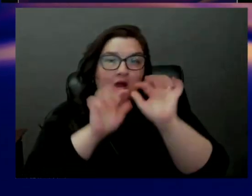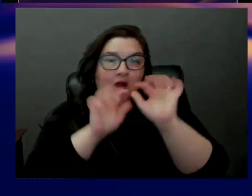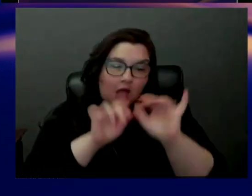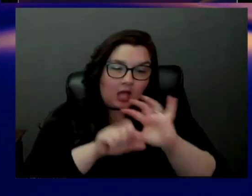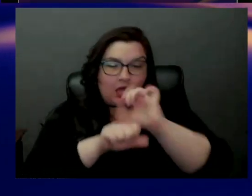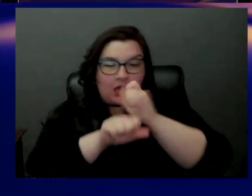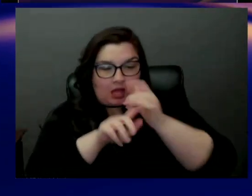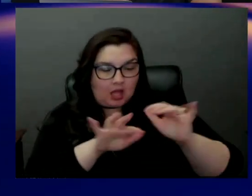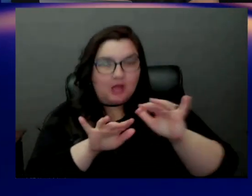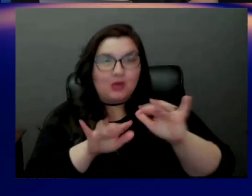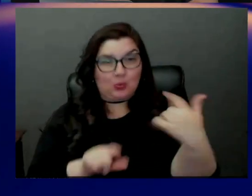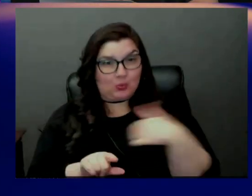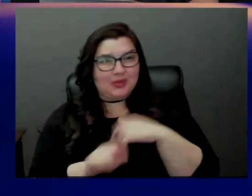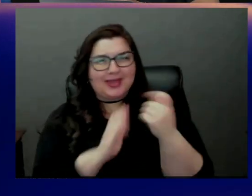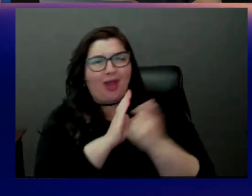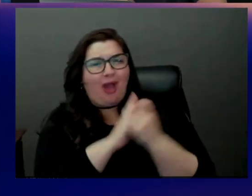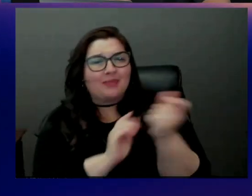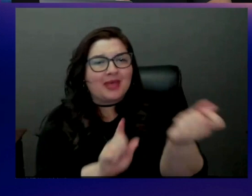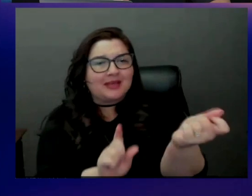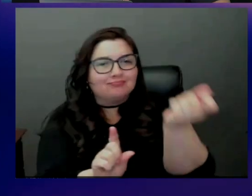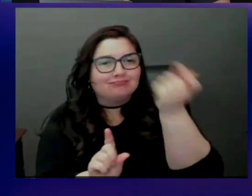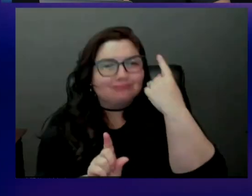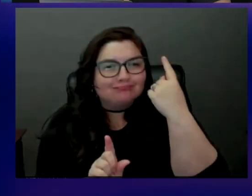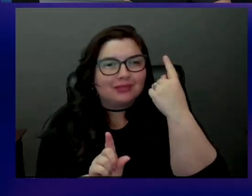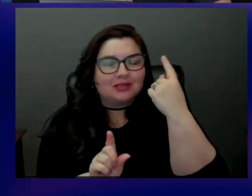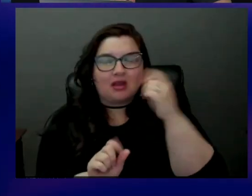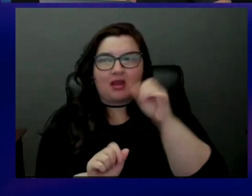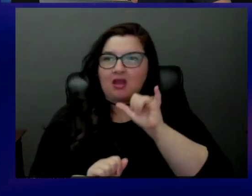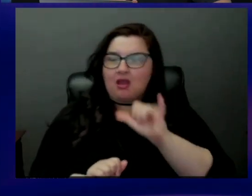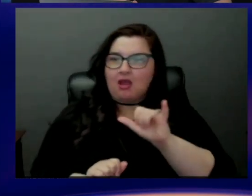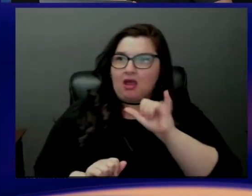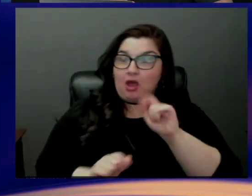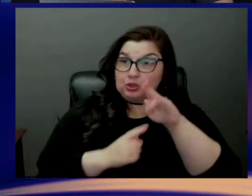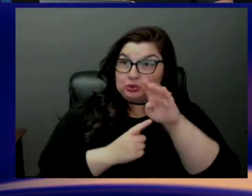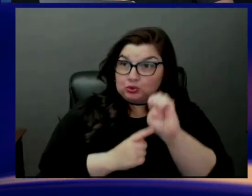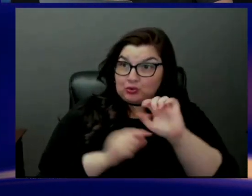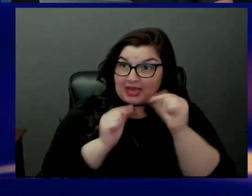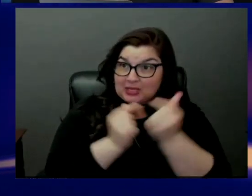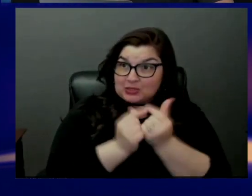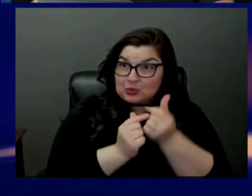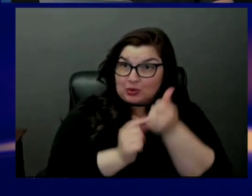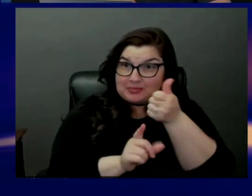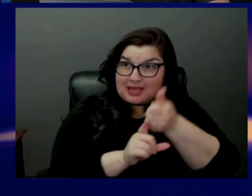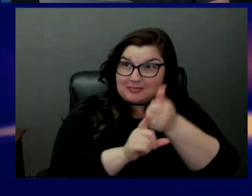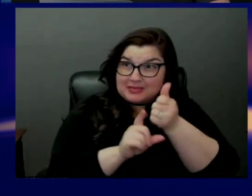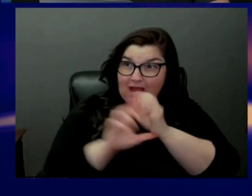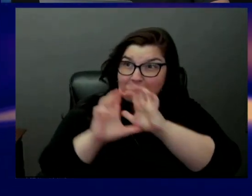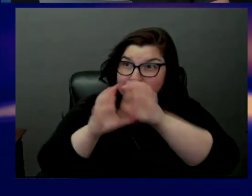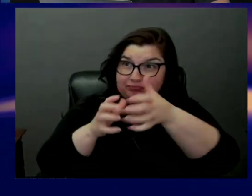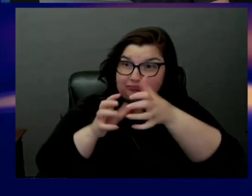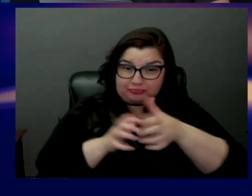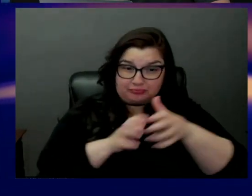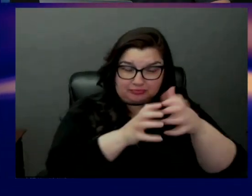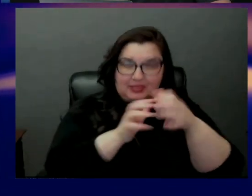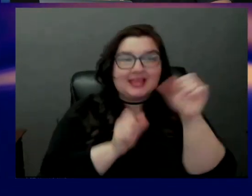and put them into a trace group. Oh, so the trace groups formed themselves? Correct, correct. - Wow, okay . We're using sort of the entry points,